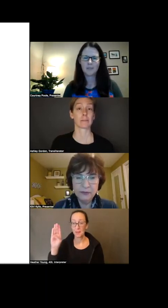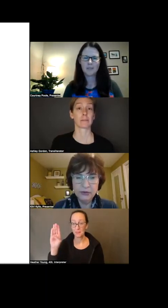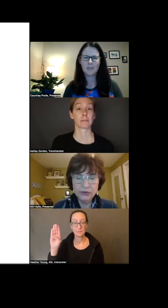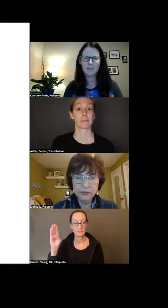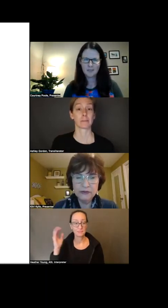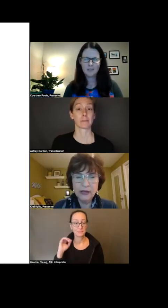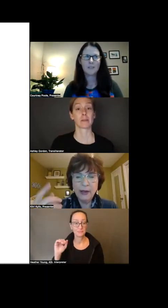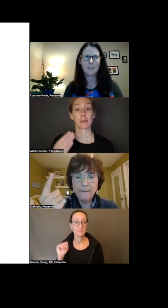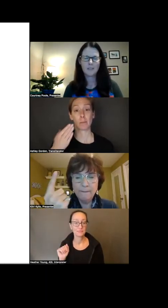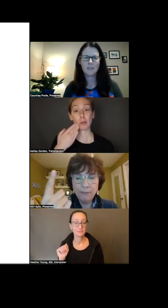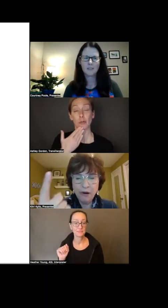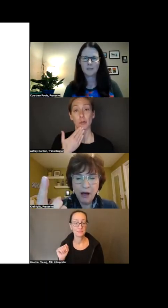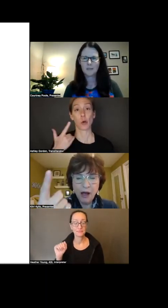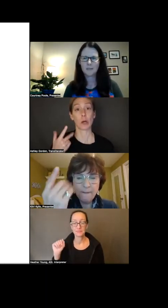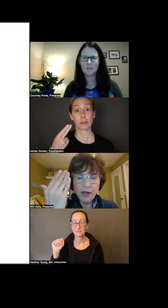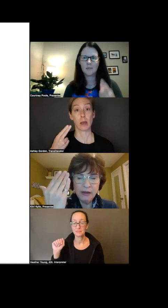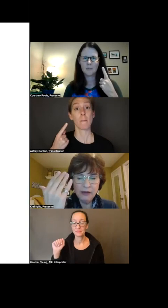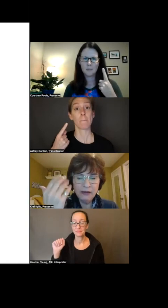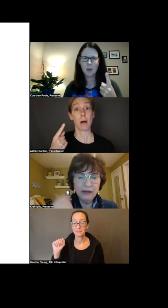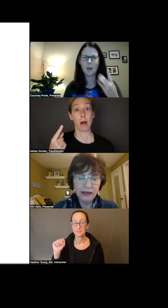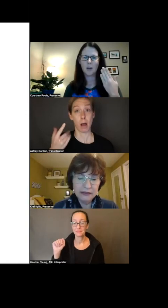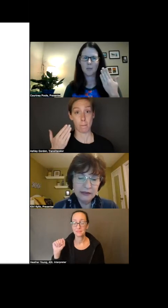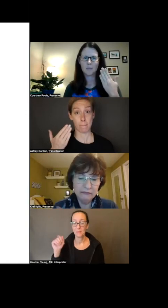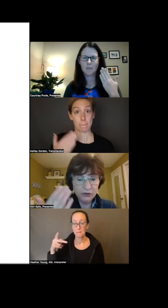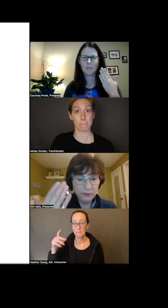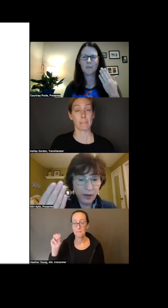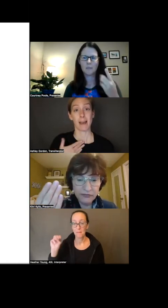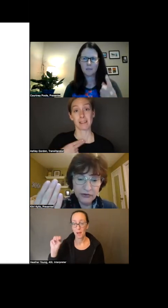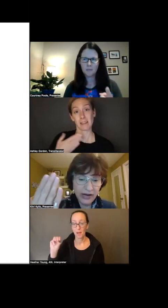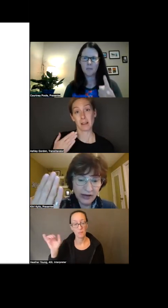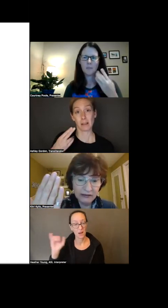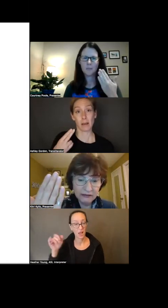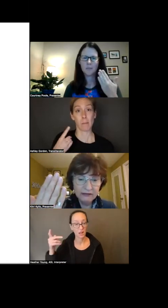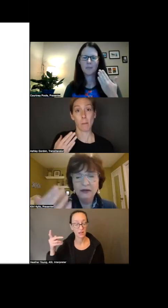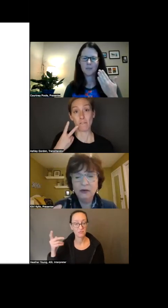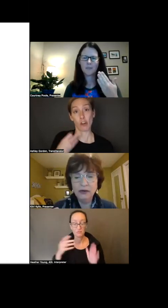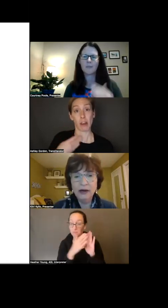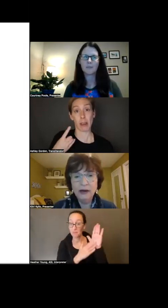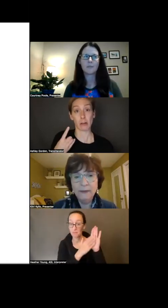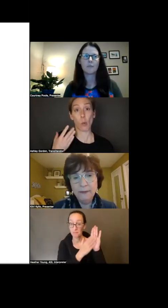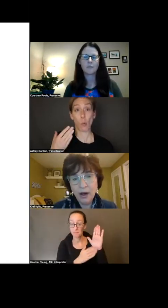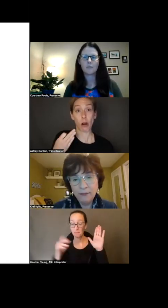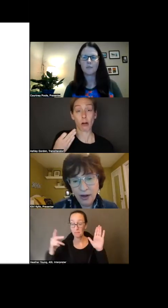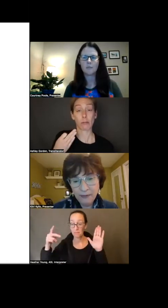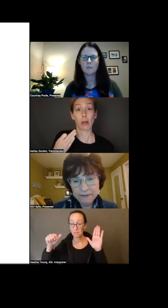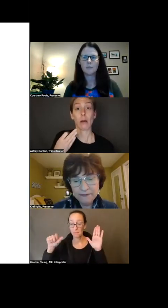Number two was pom, as in the palm of your hand, or pompom,